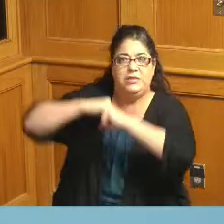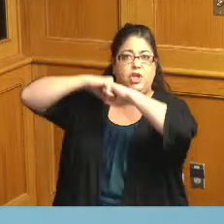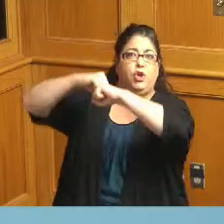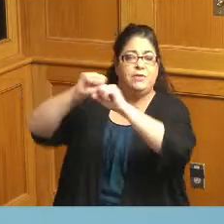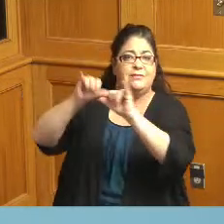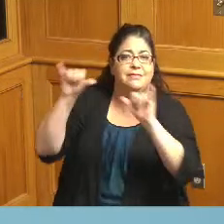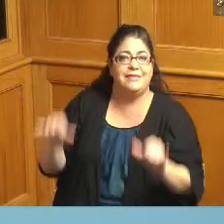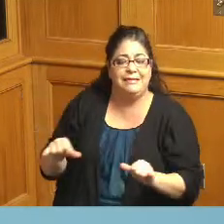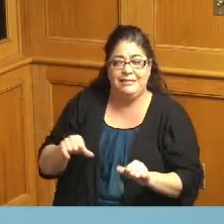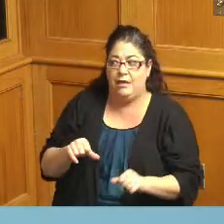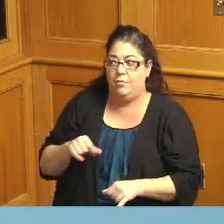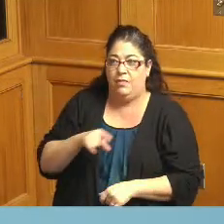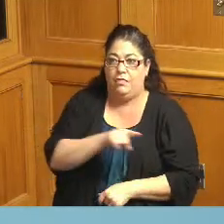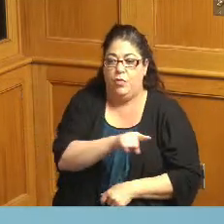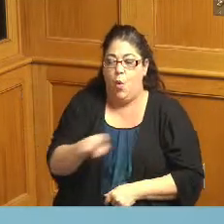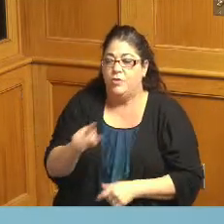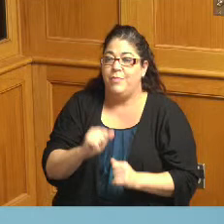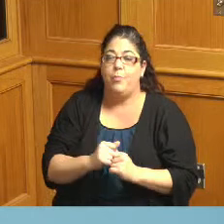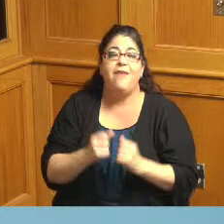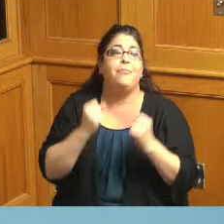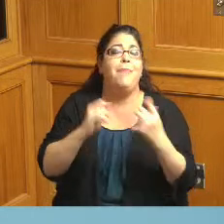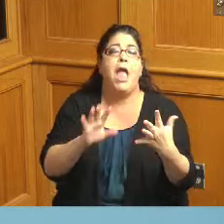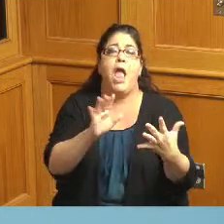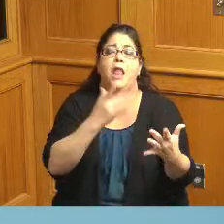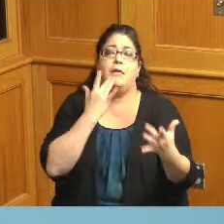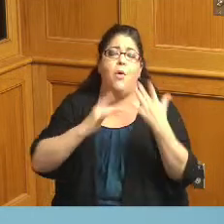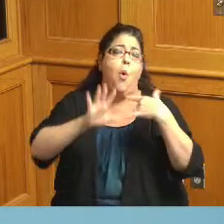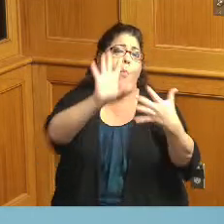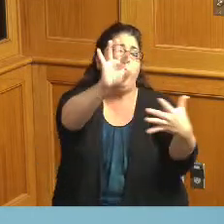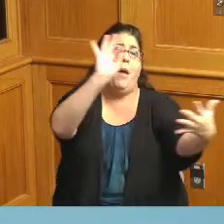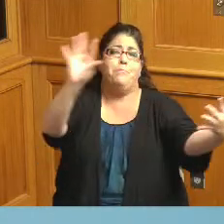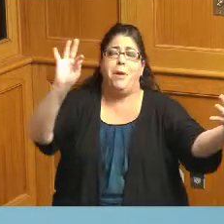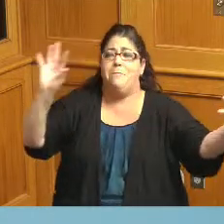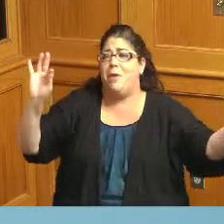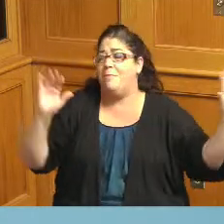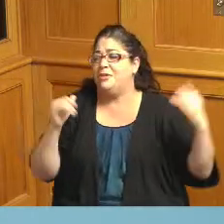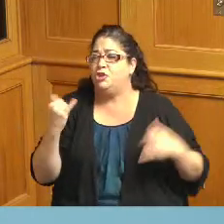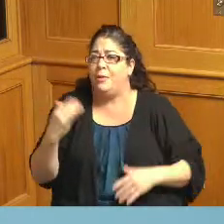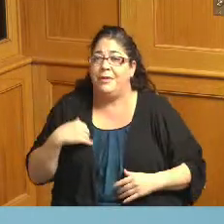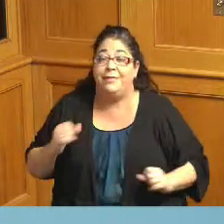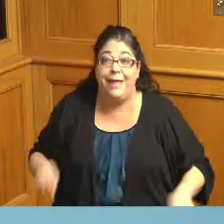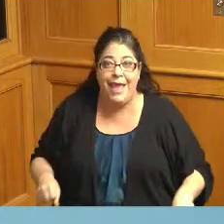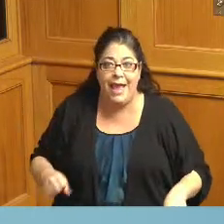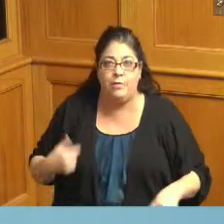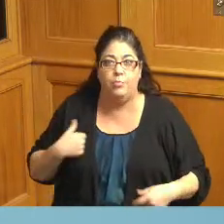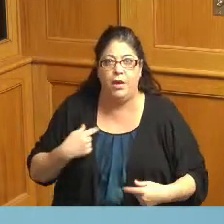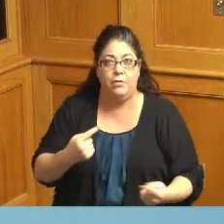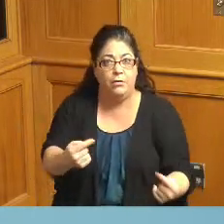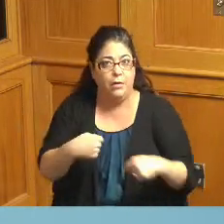with a lot of options and especially right right now the market for them in the workforce is very